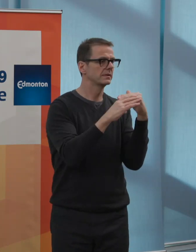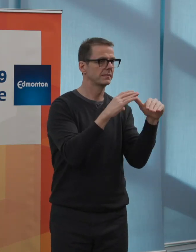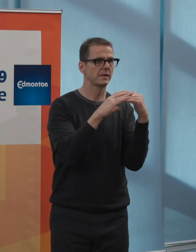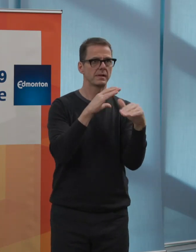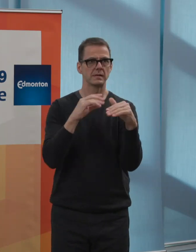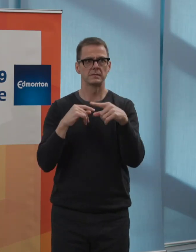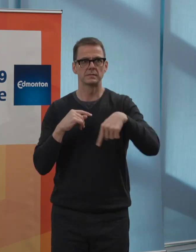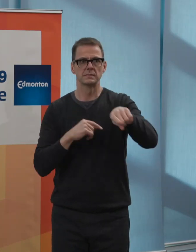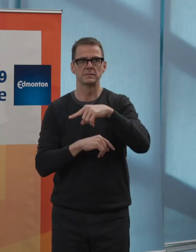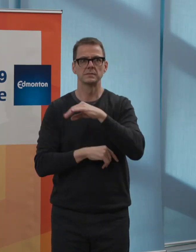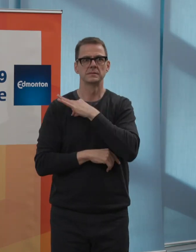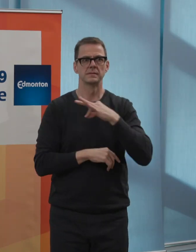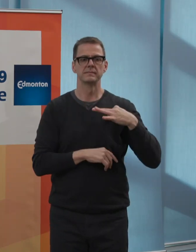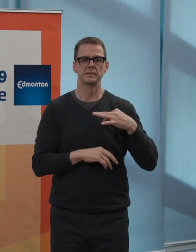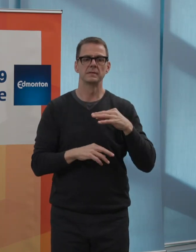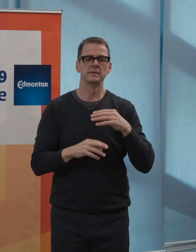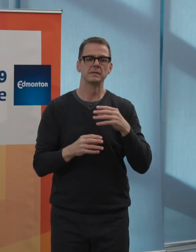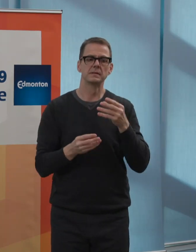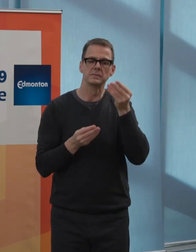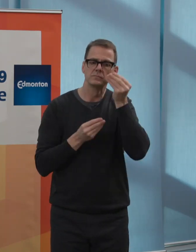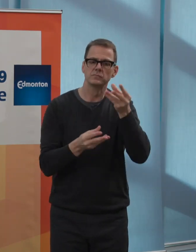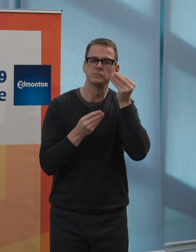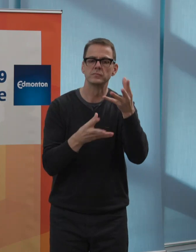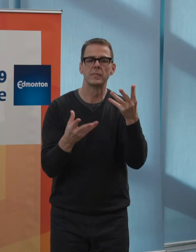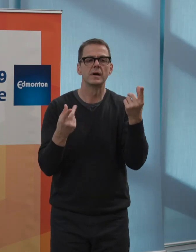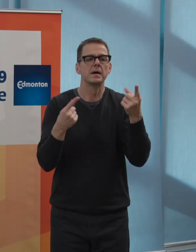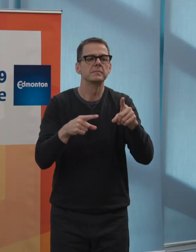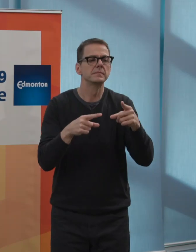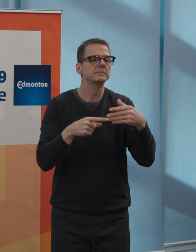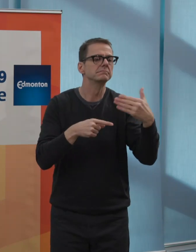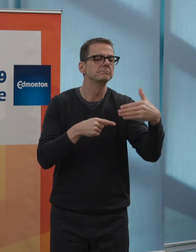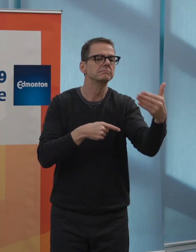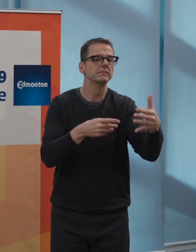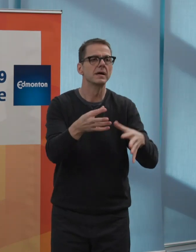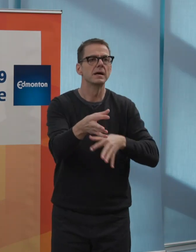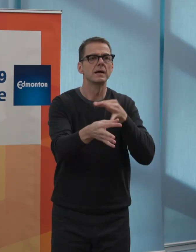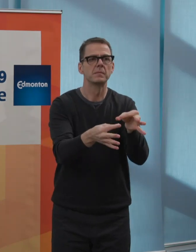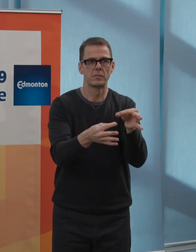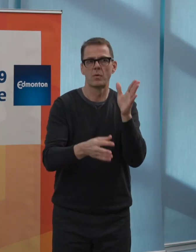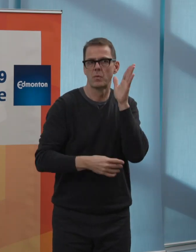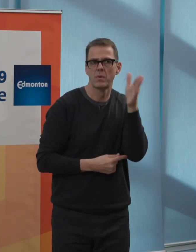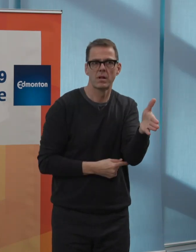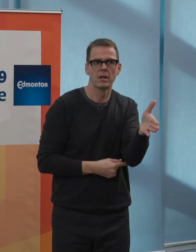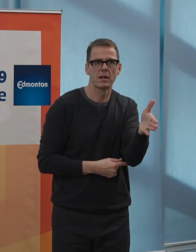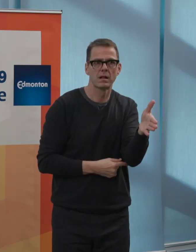cannot sustain full salaries for longer as a municipality we are not permitted